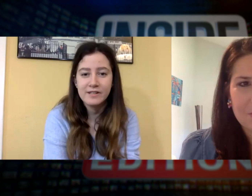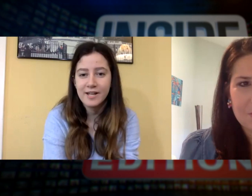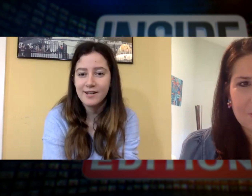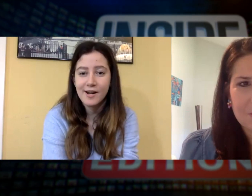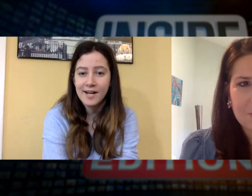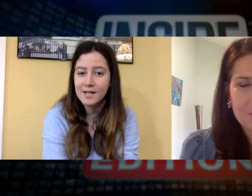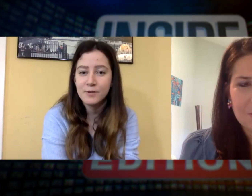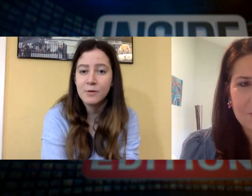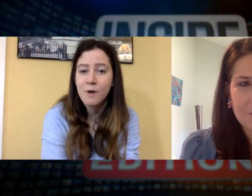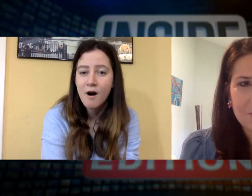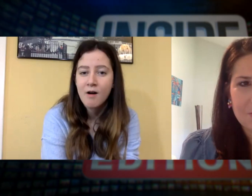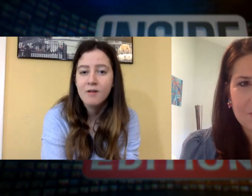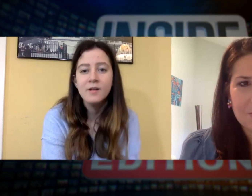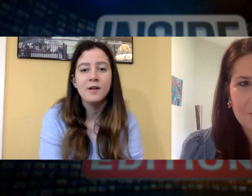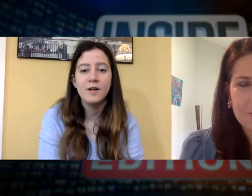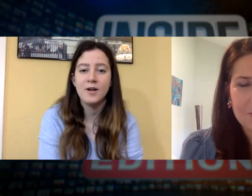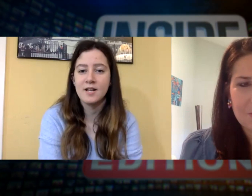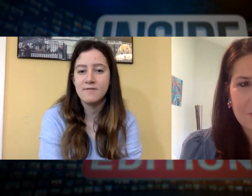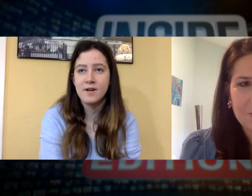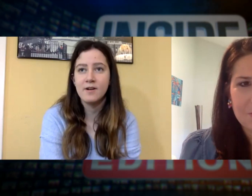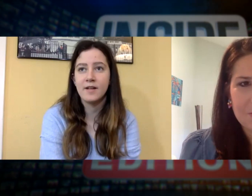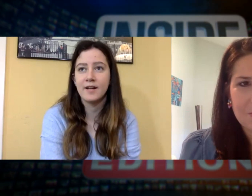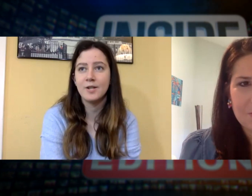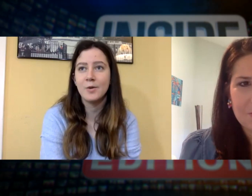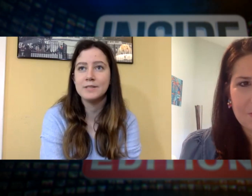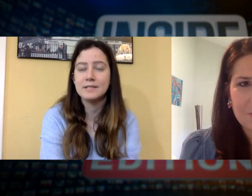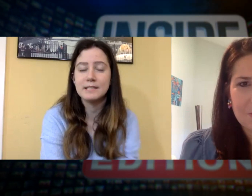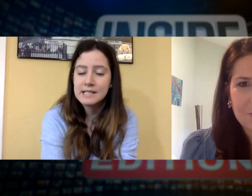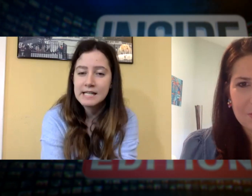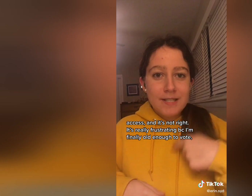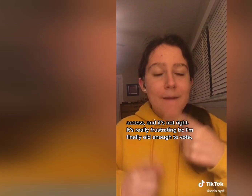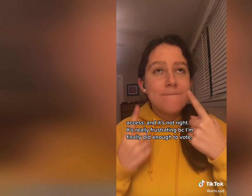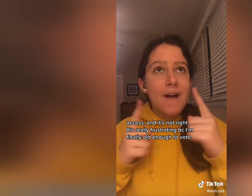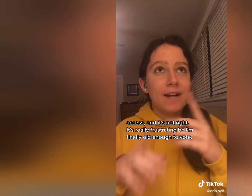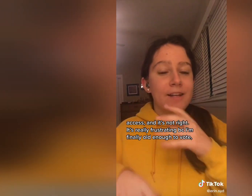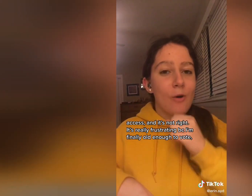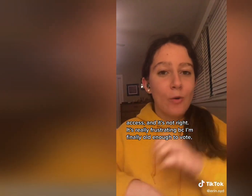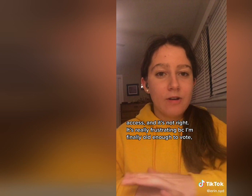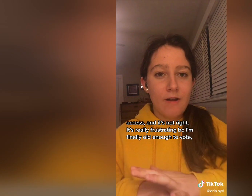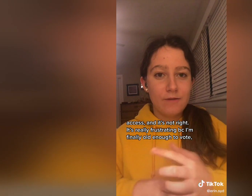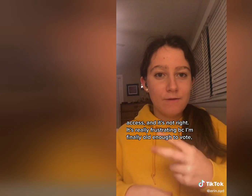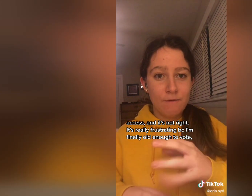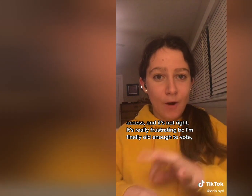like you're hitting a brick wall. It can feel like no one's listening. Erin hopes her TikTok video